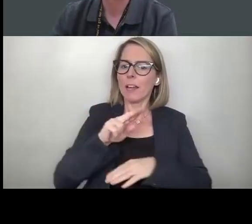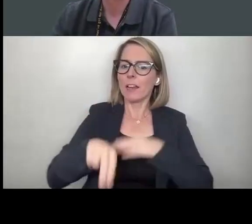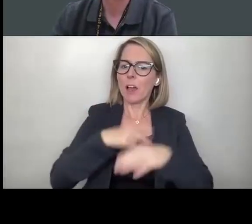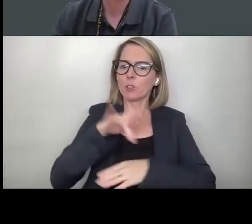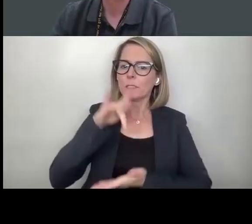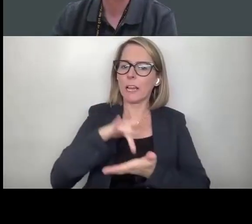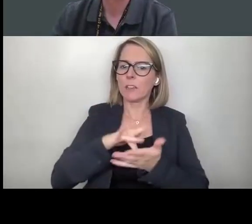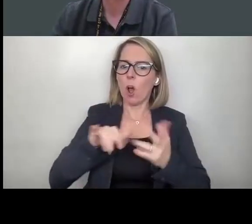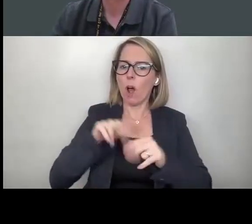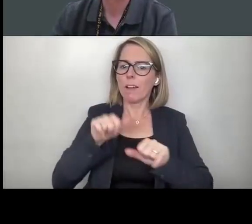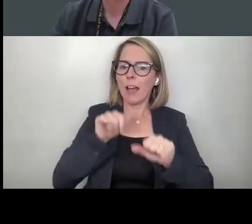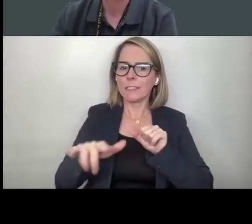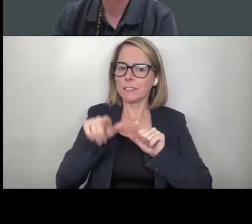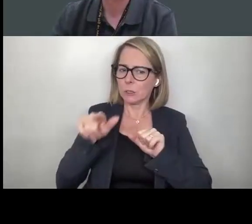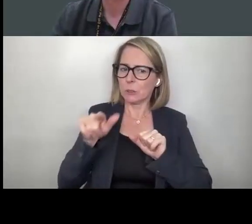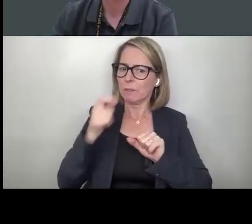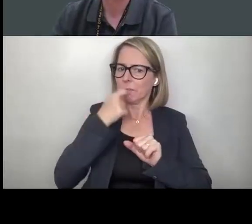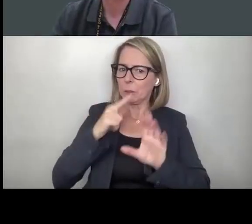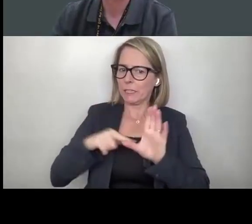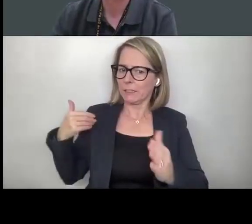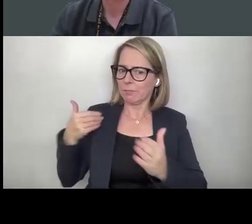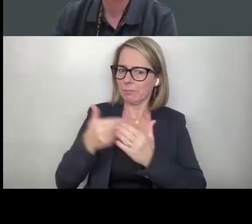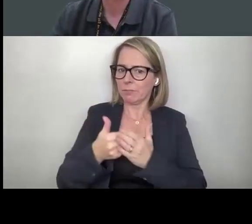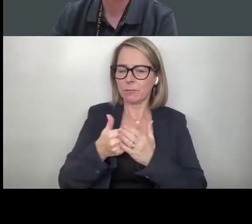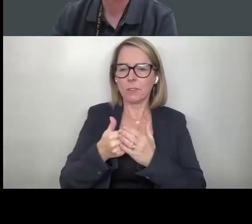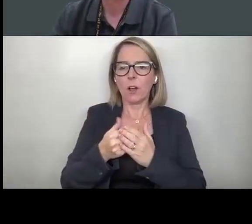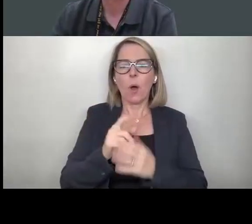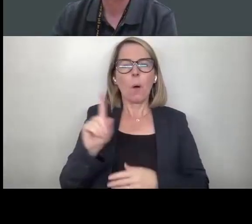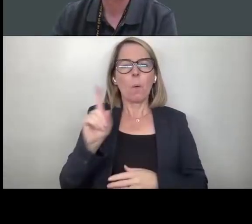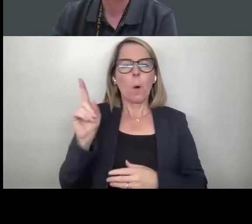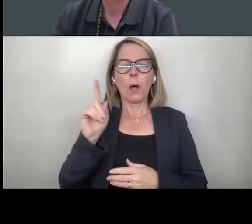What are the top three things that you would like to see change in healthcare delivery?